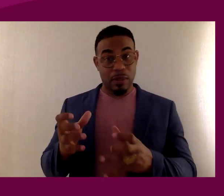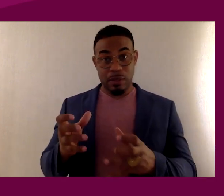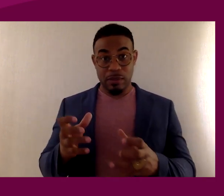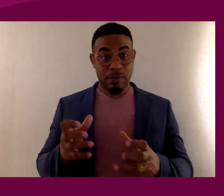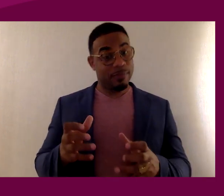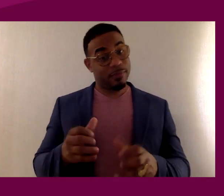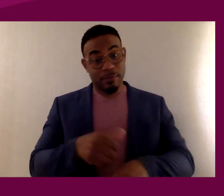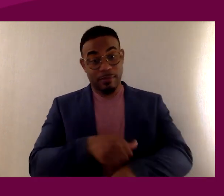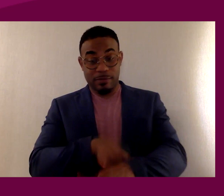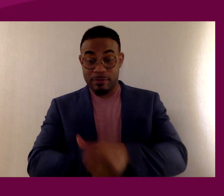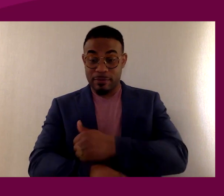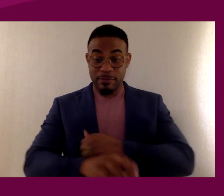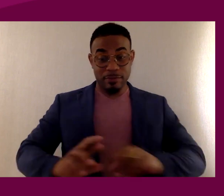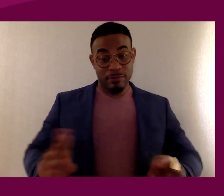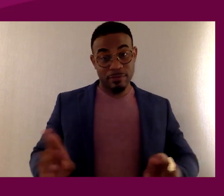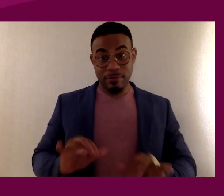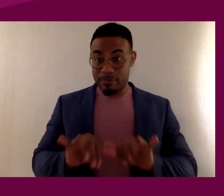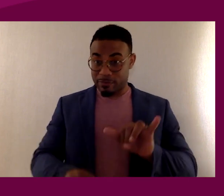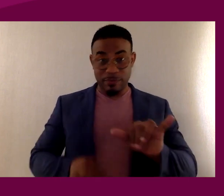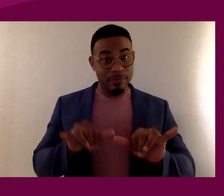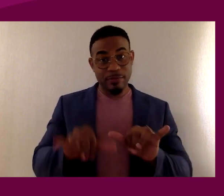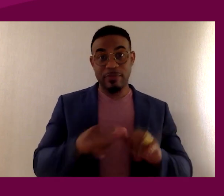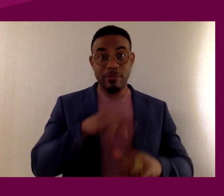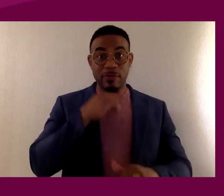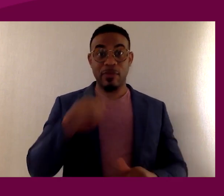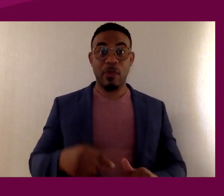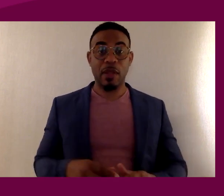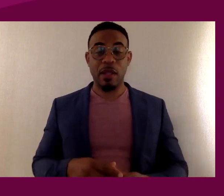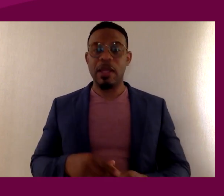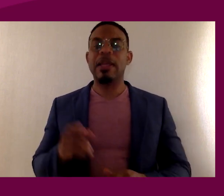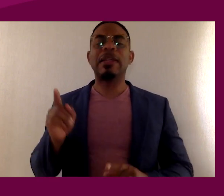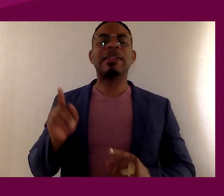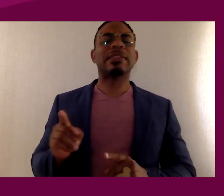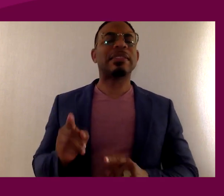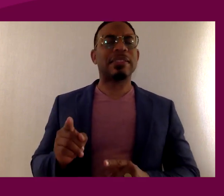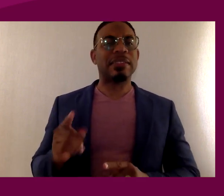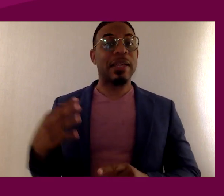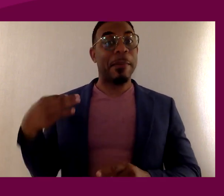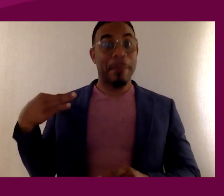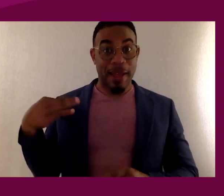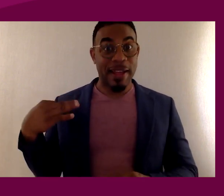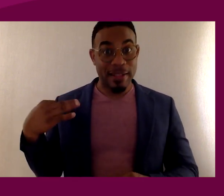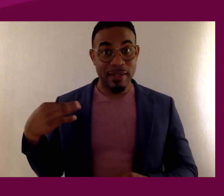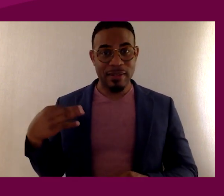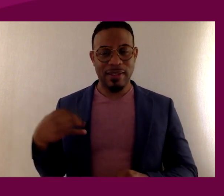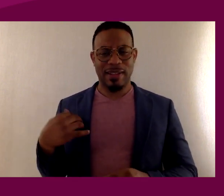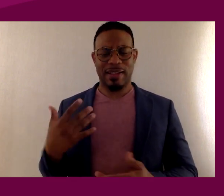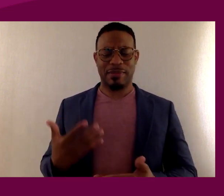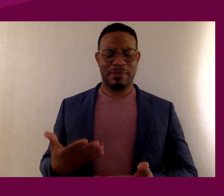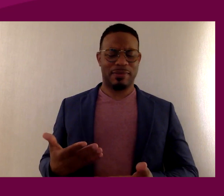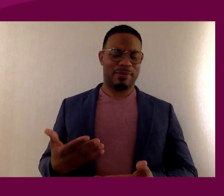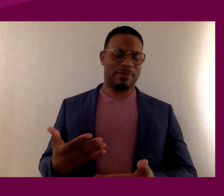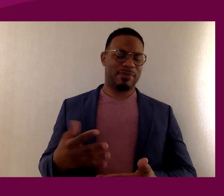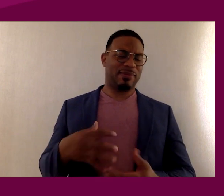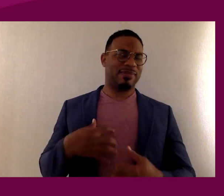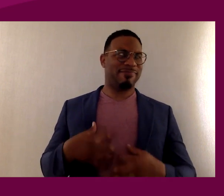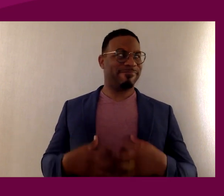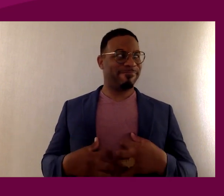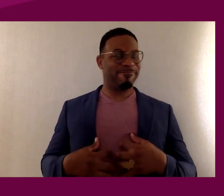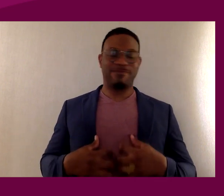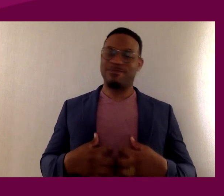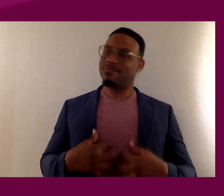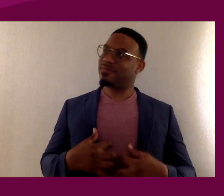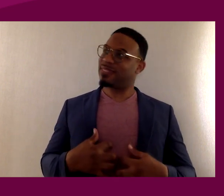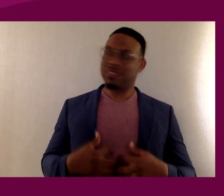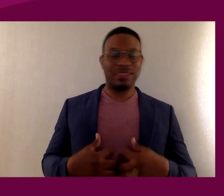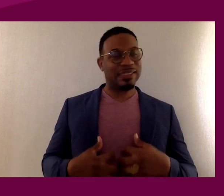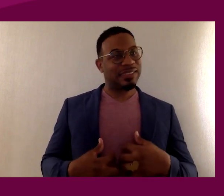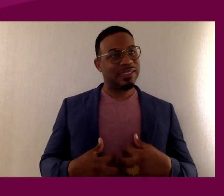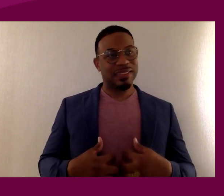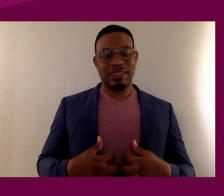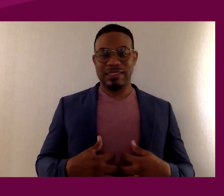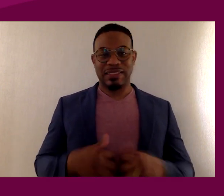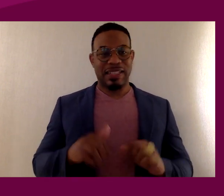And she was basically planning to stay in Russia. She applied. I was really torn, conflicted,